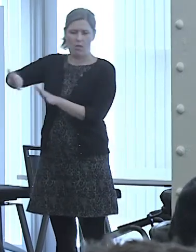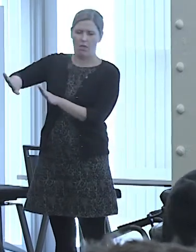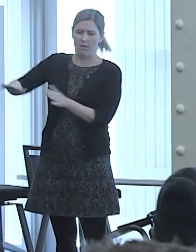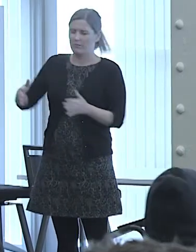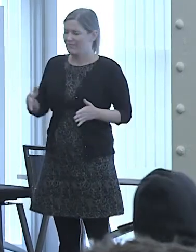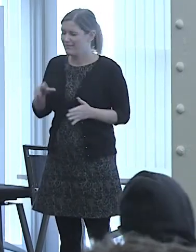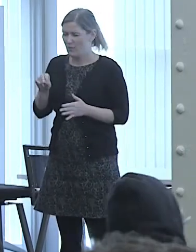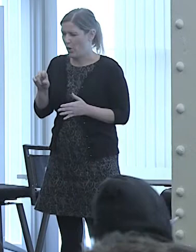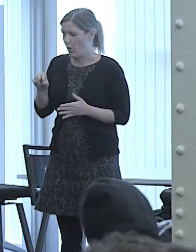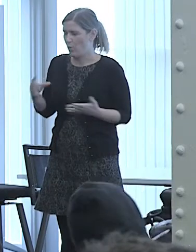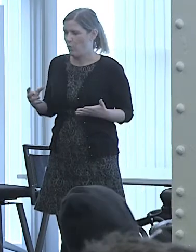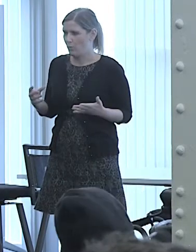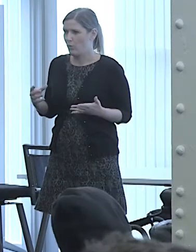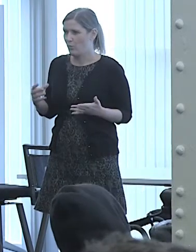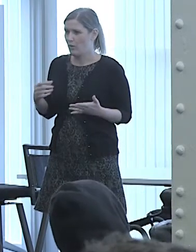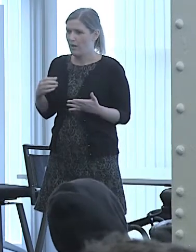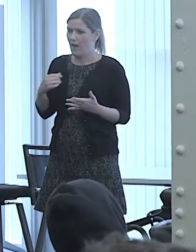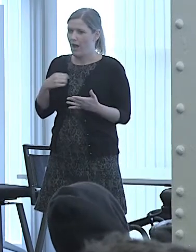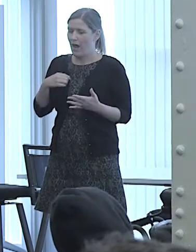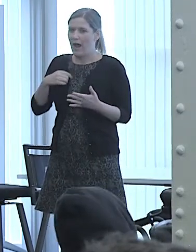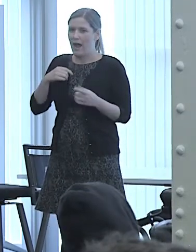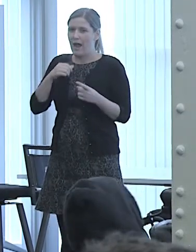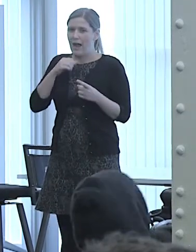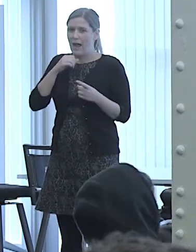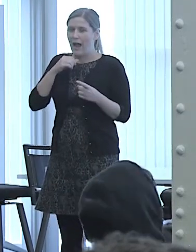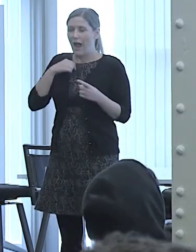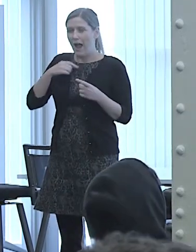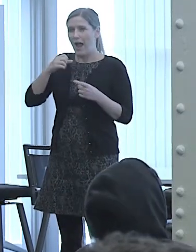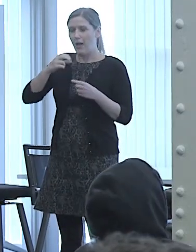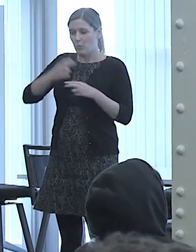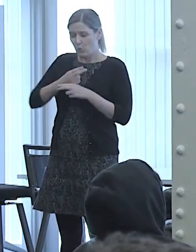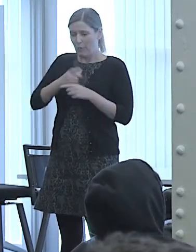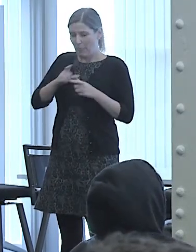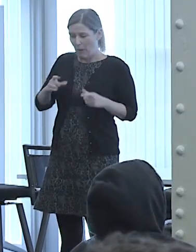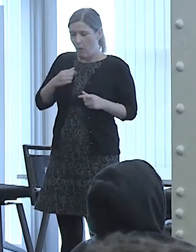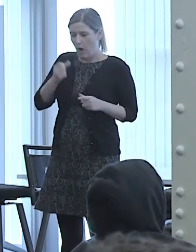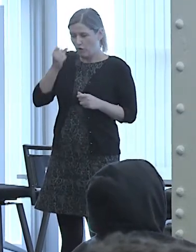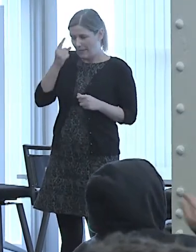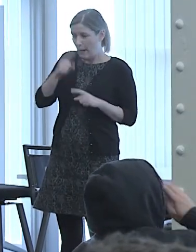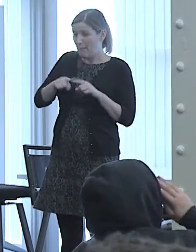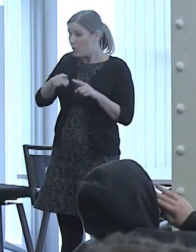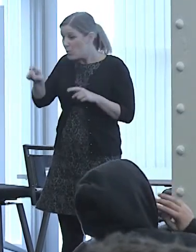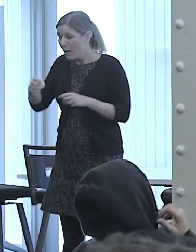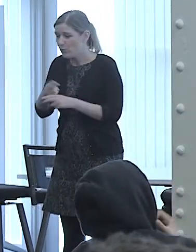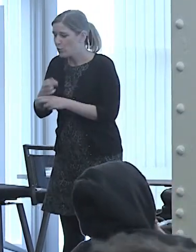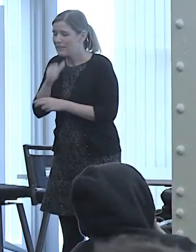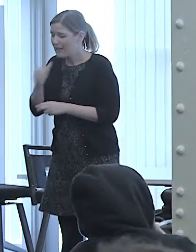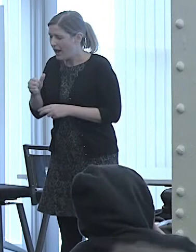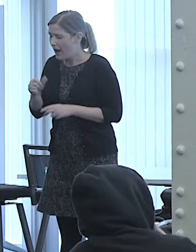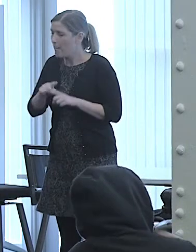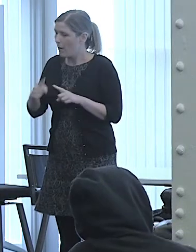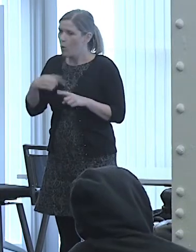that's not how I understand the language that I use. And so, when I say we're all learning and growing, I mean that literally.